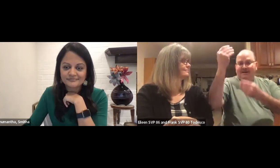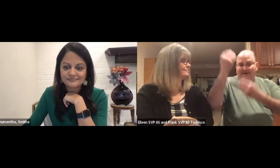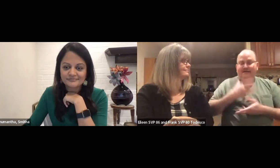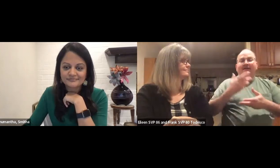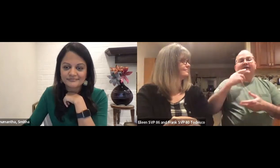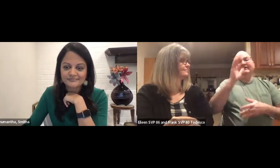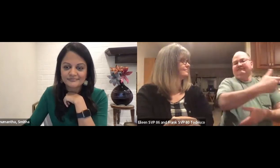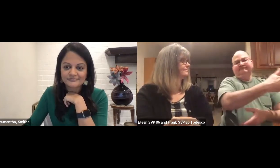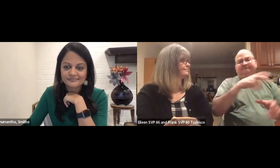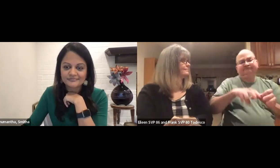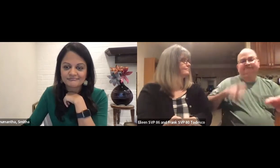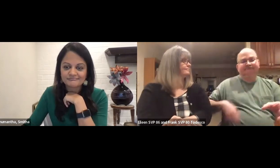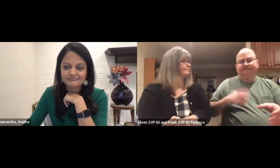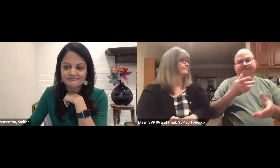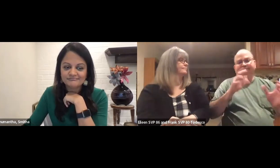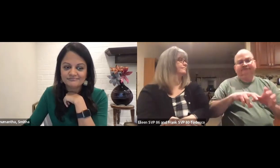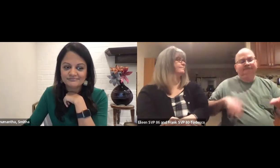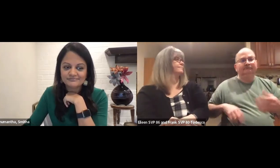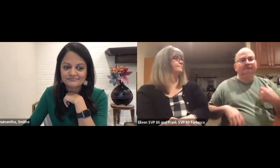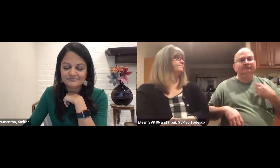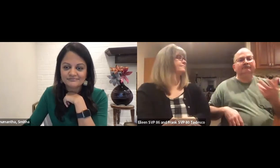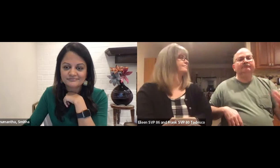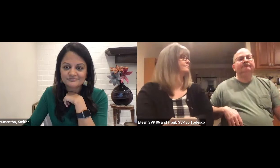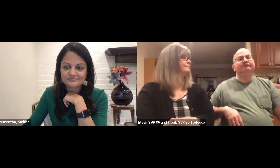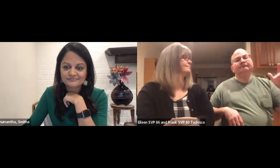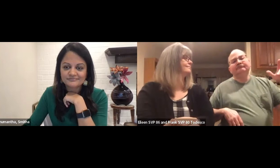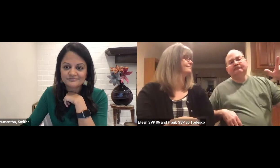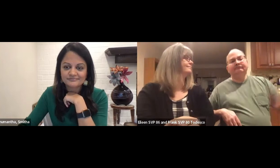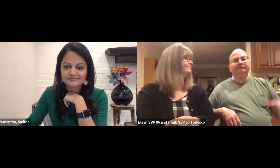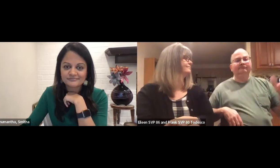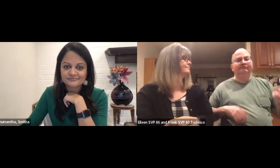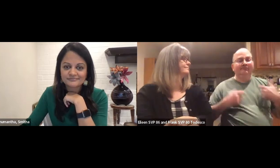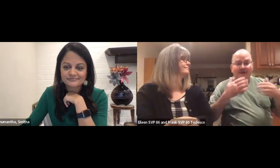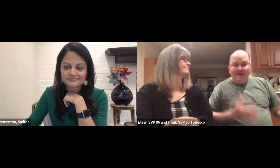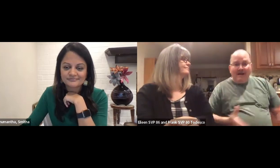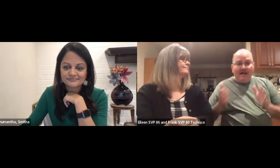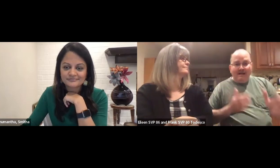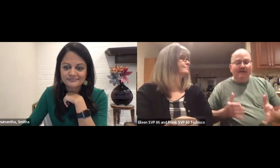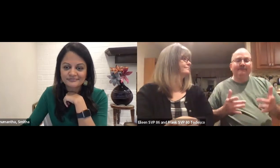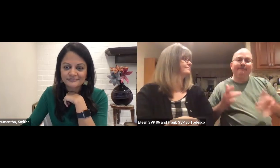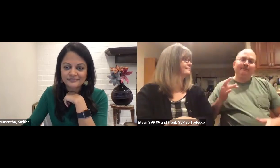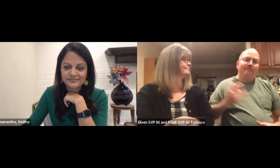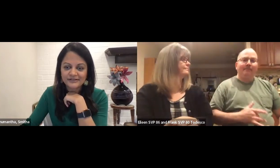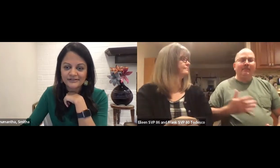They did let us know. The company did let us know that that particular person decided it wasn't for them,